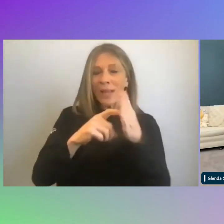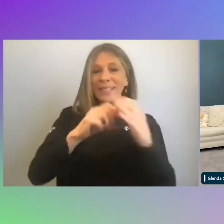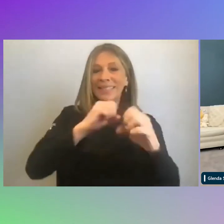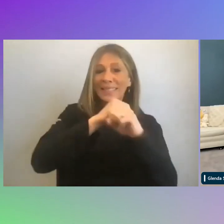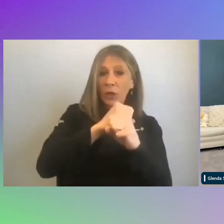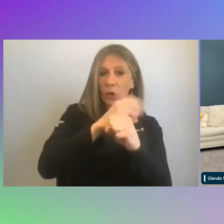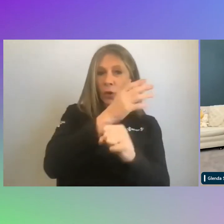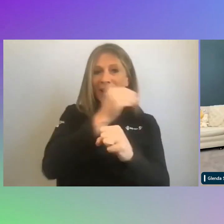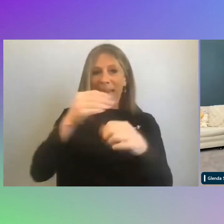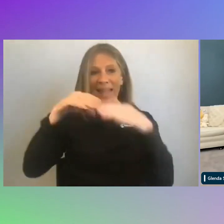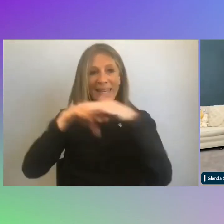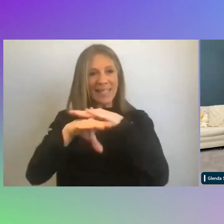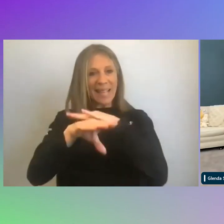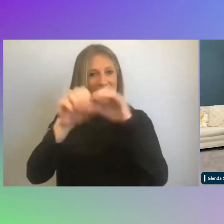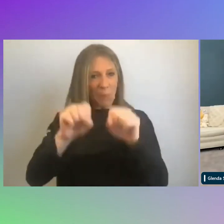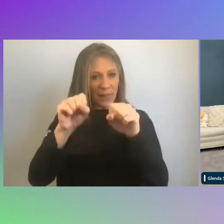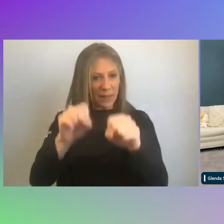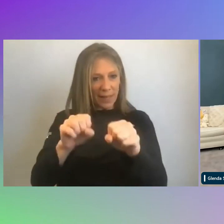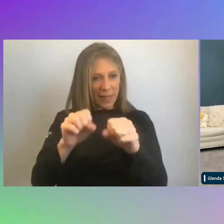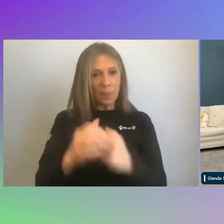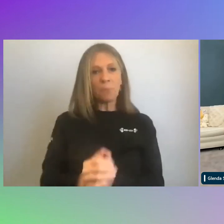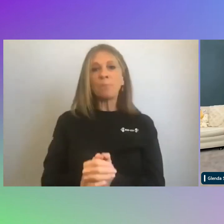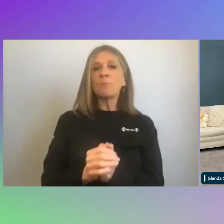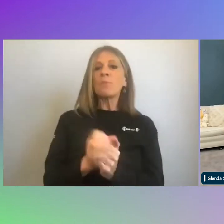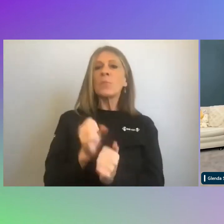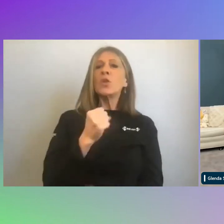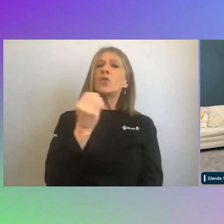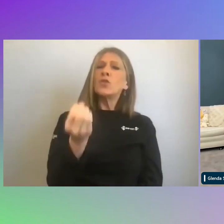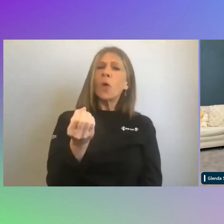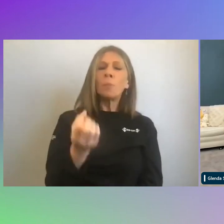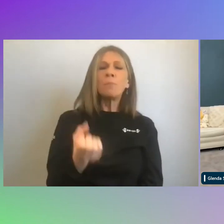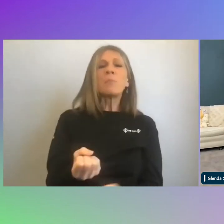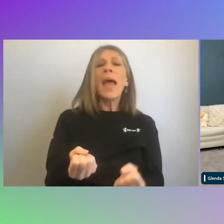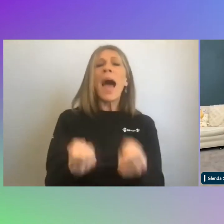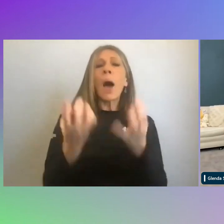accessibility. So So how many of you in this audience are